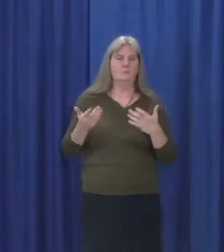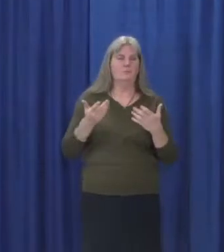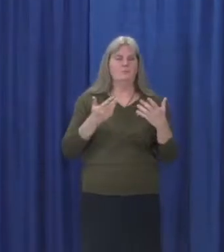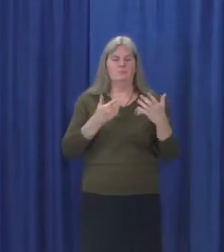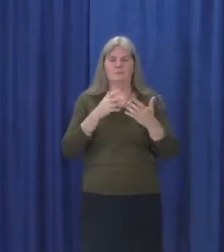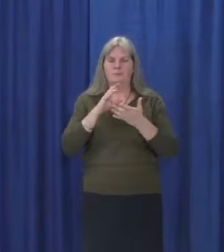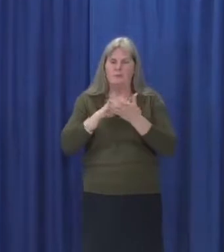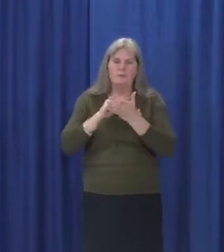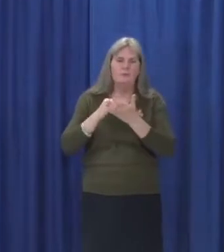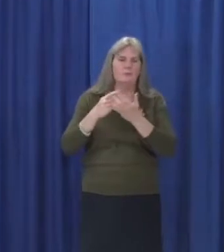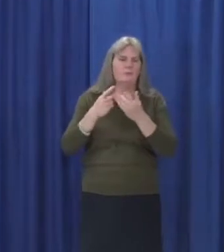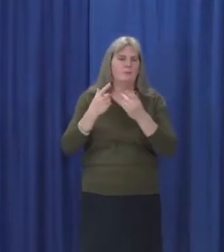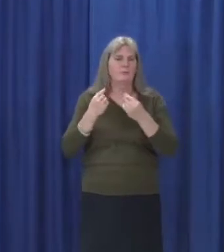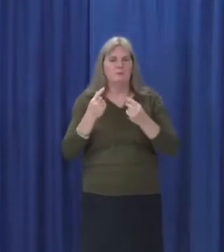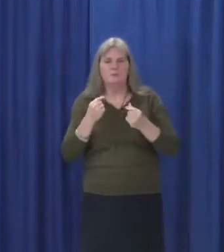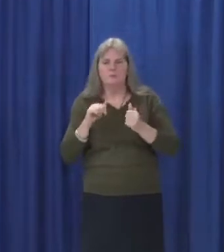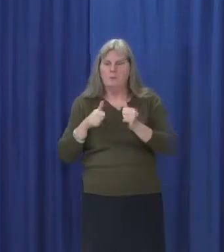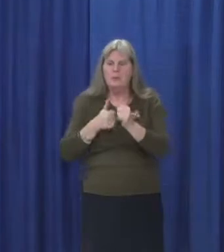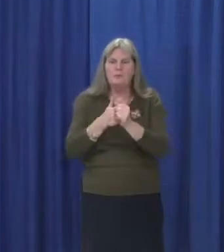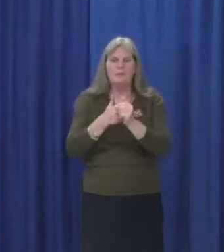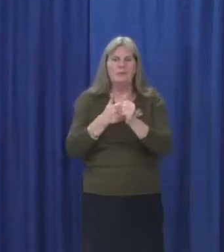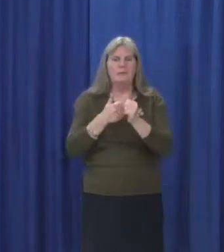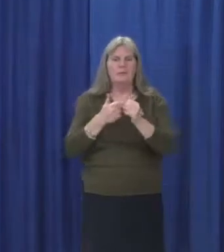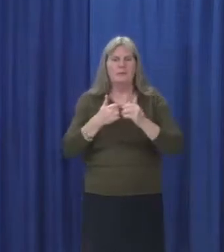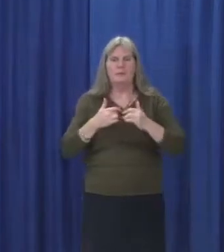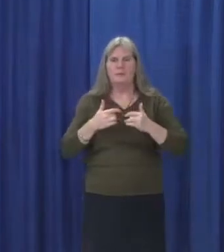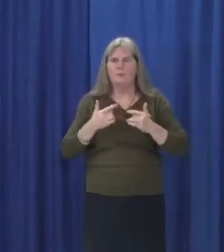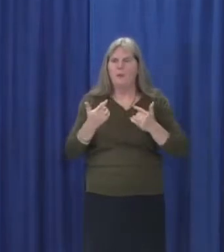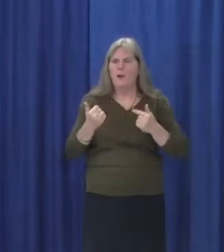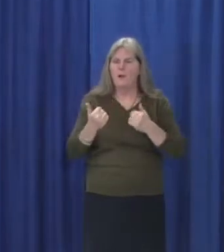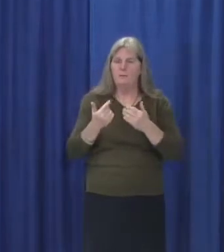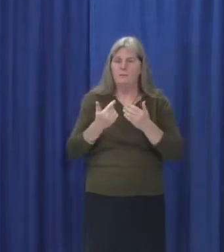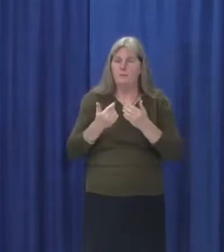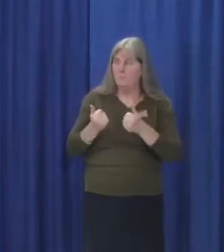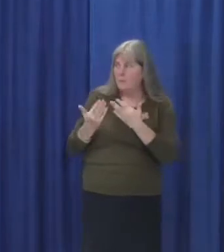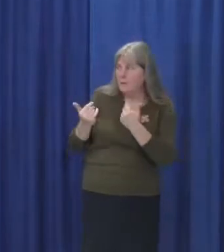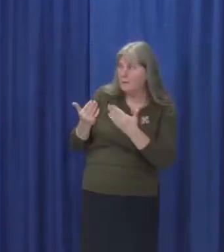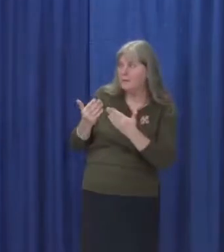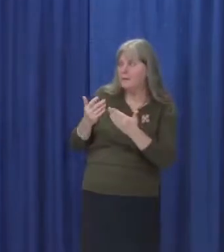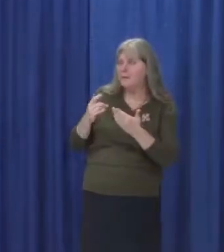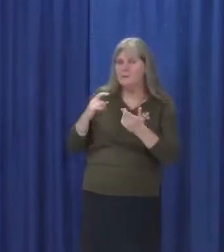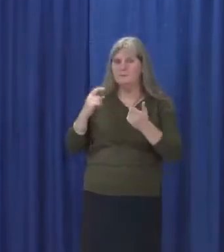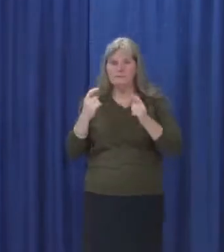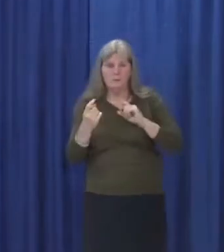and educating themselves and staying up-to-date with recommendations and changing